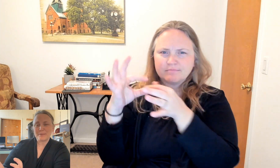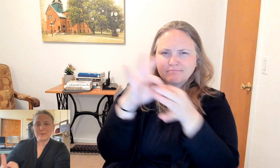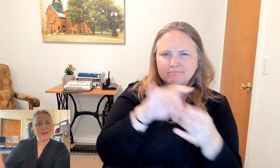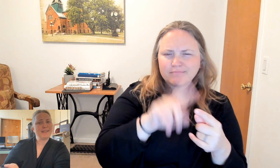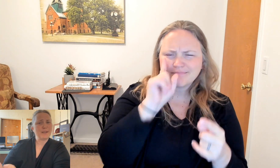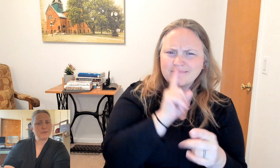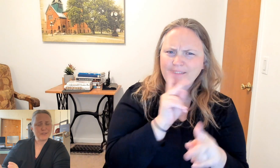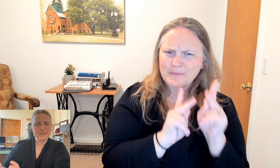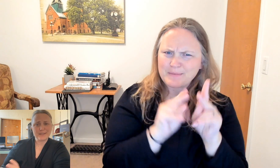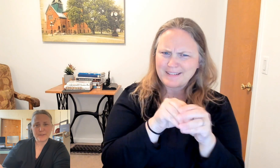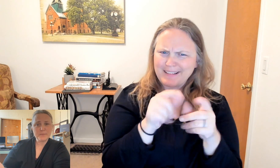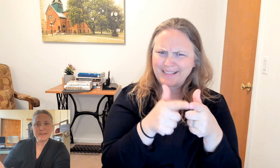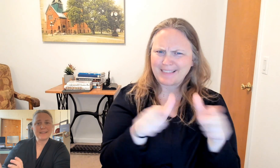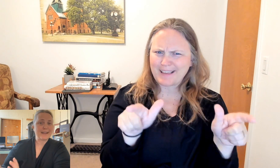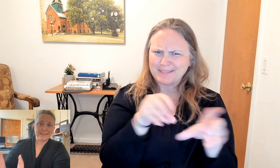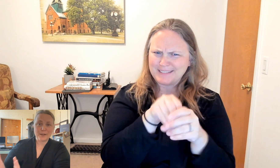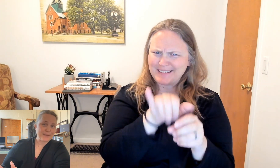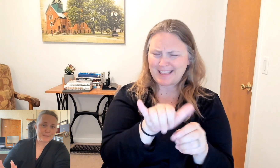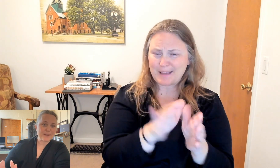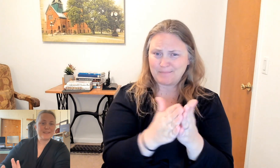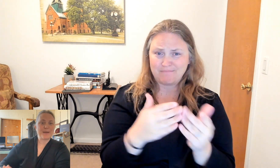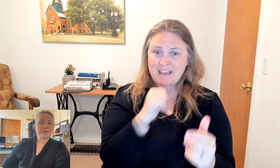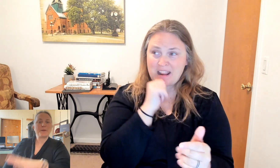people and language use and development that I did not expect in that book.